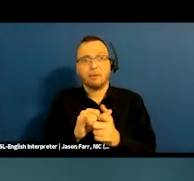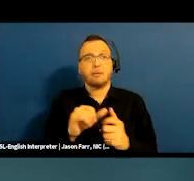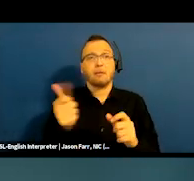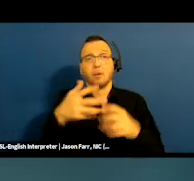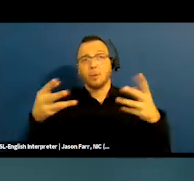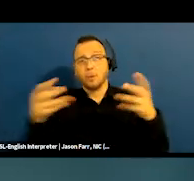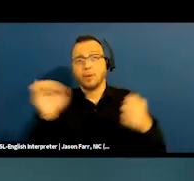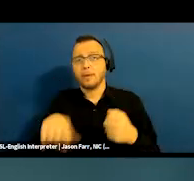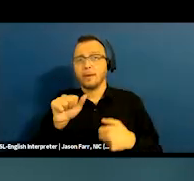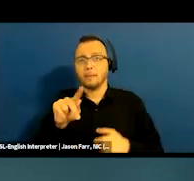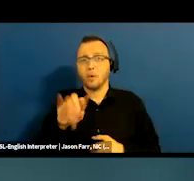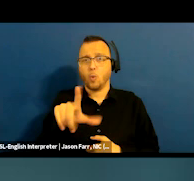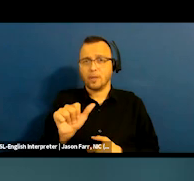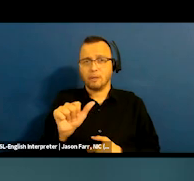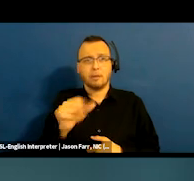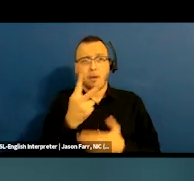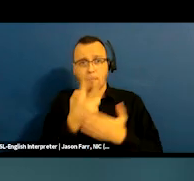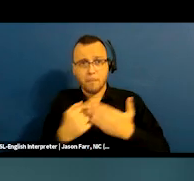intubated him and sent him for a chest x-ray. Next slide.